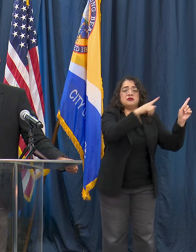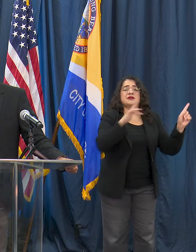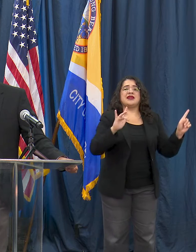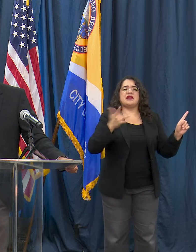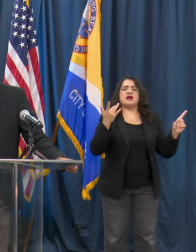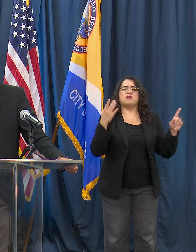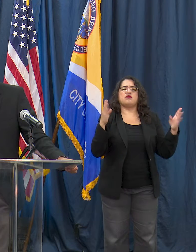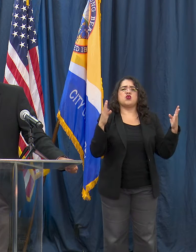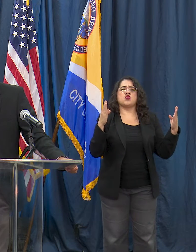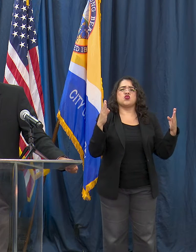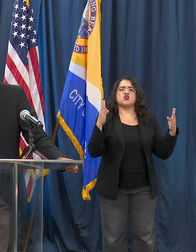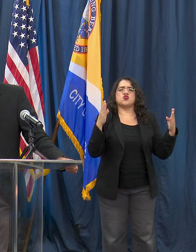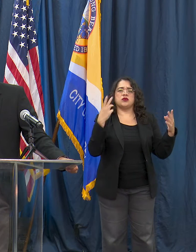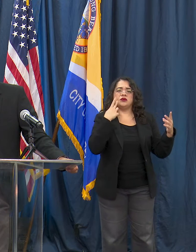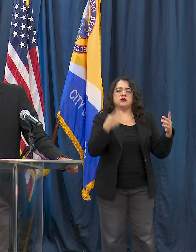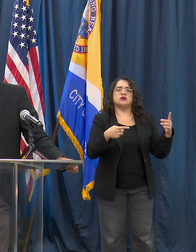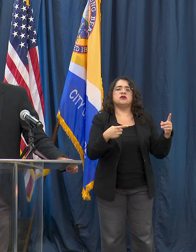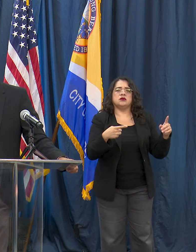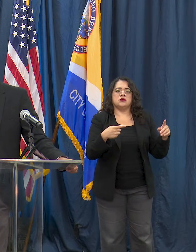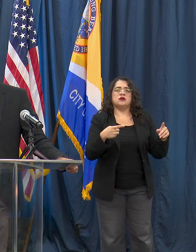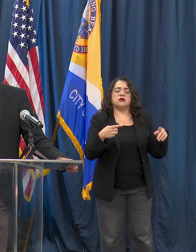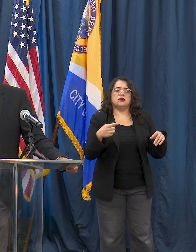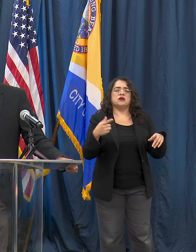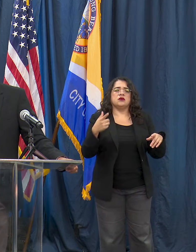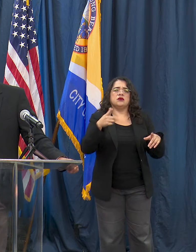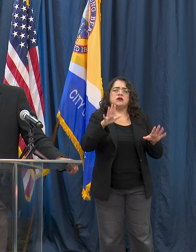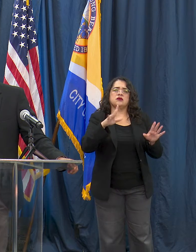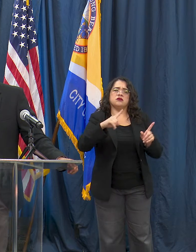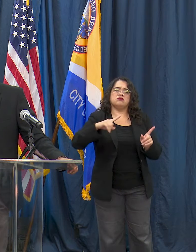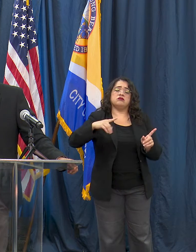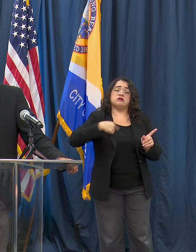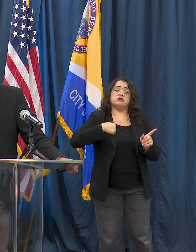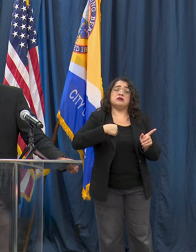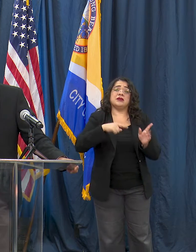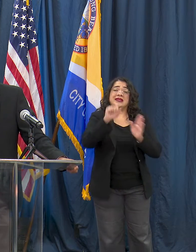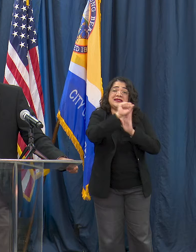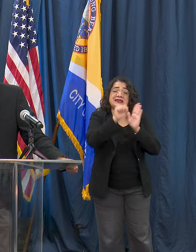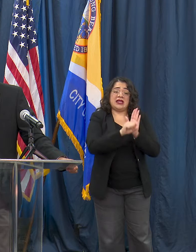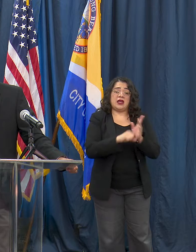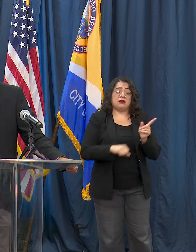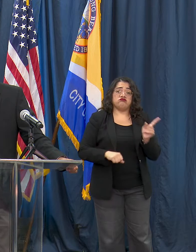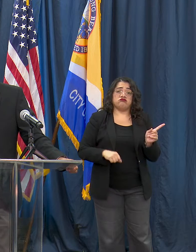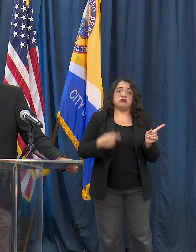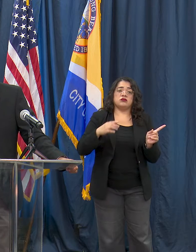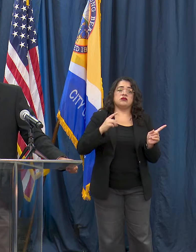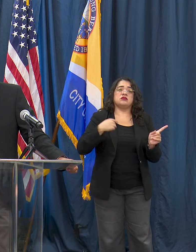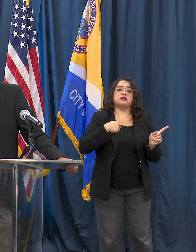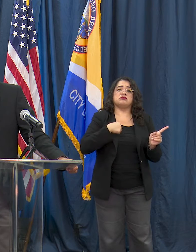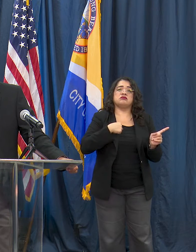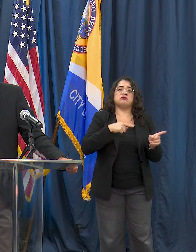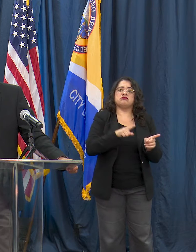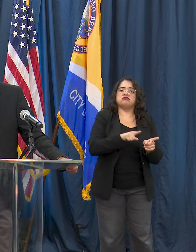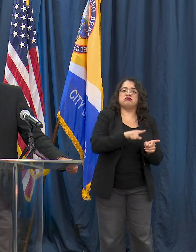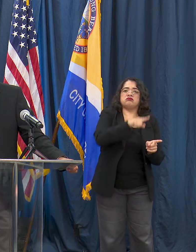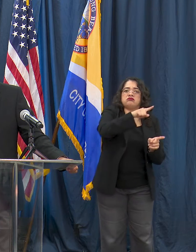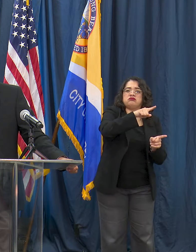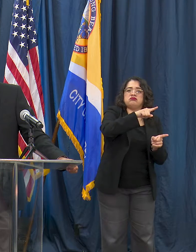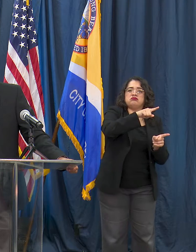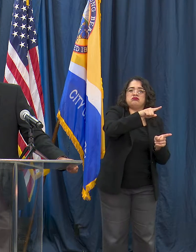behind, well, you could say ahead of the state, for cases per hundred thousand.